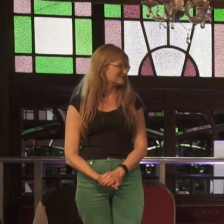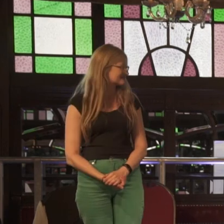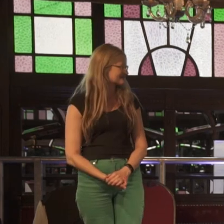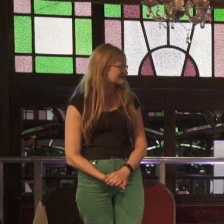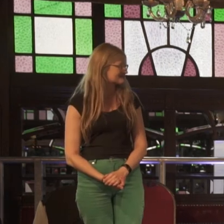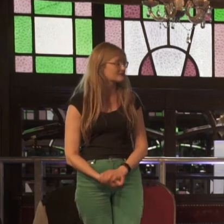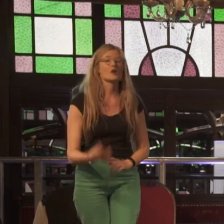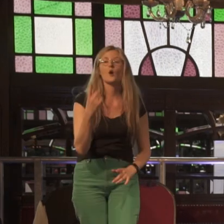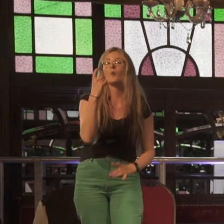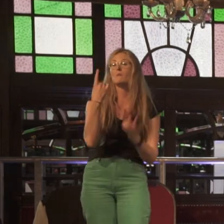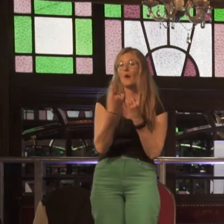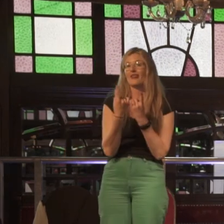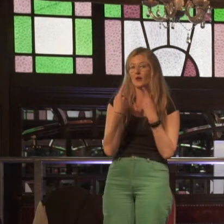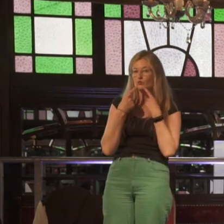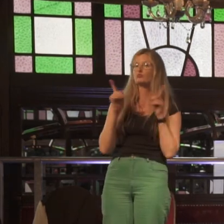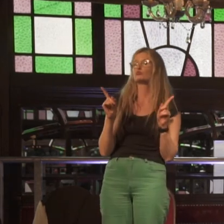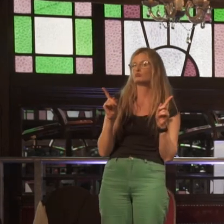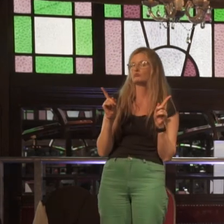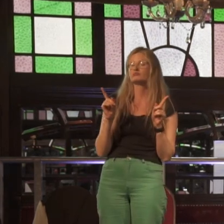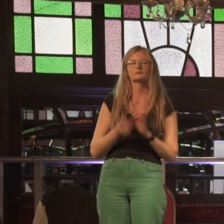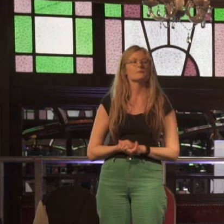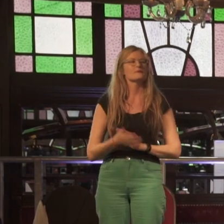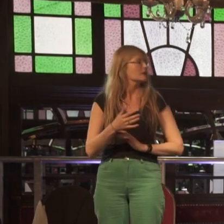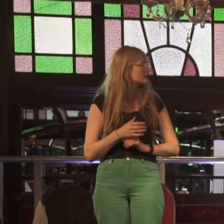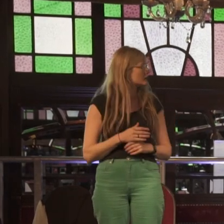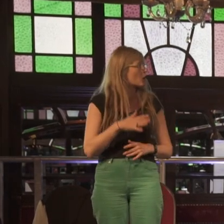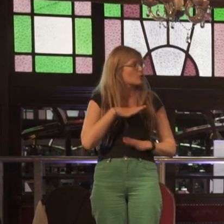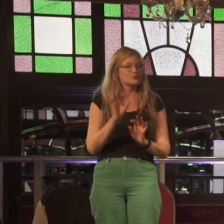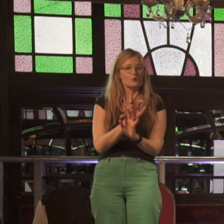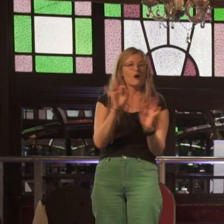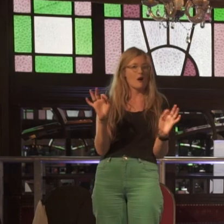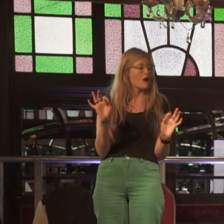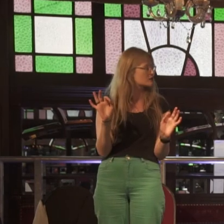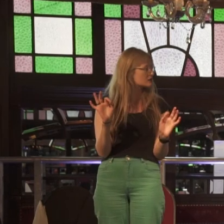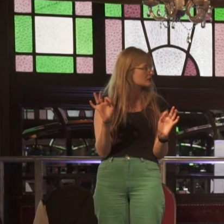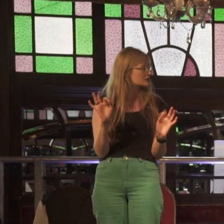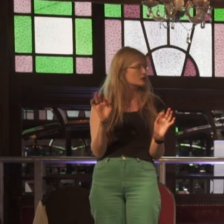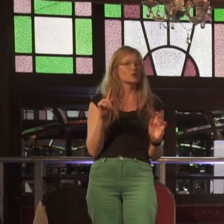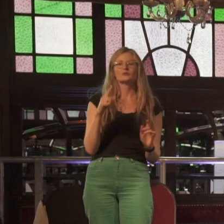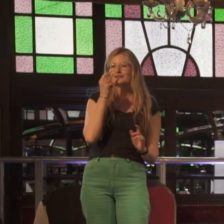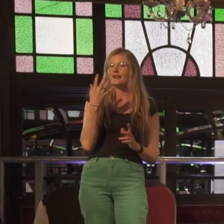We've got one more thing to announce. But I just wanted to ask, because you said that you can actually get a sign for your name?